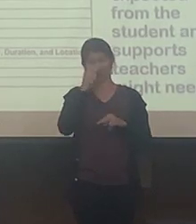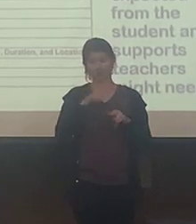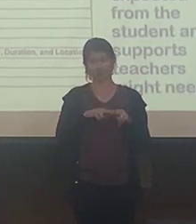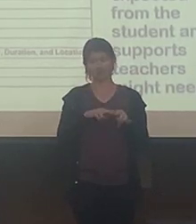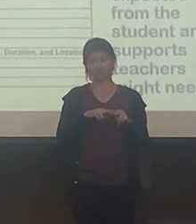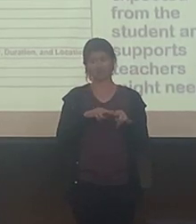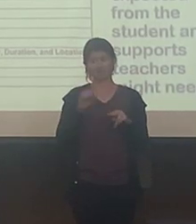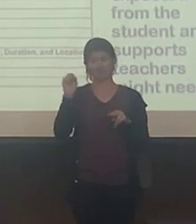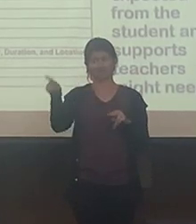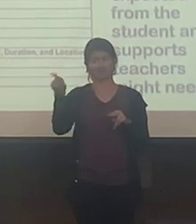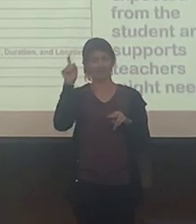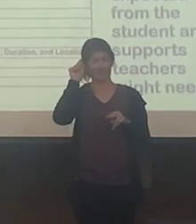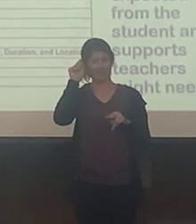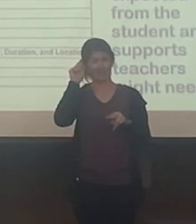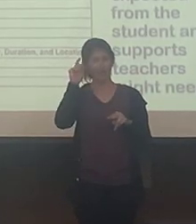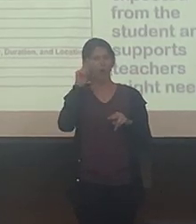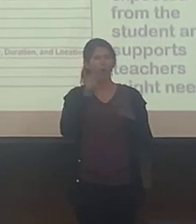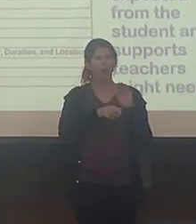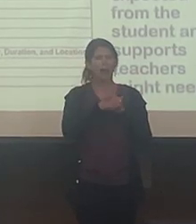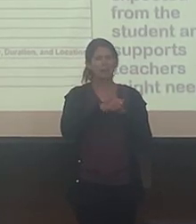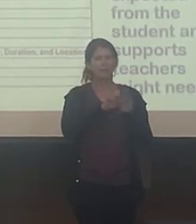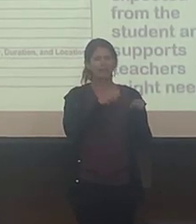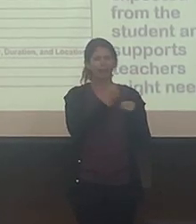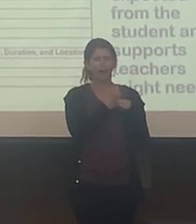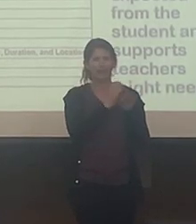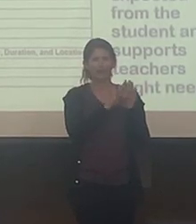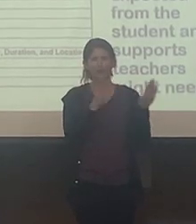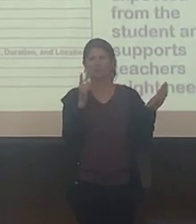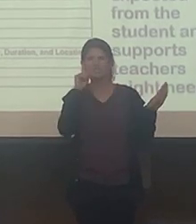but yeah and hiding it in the locker you know there's a reason and that's where you have to